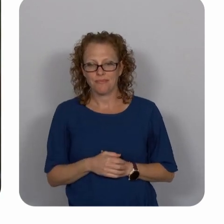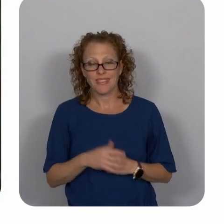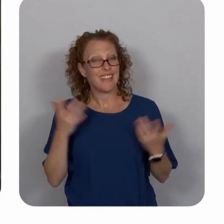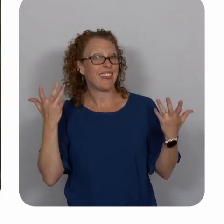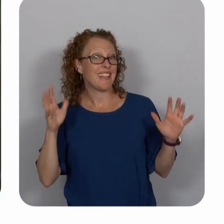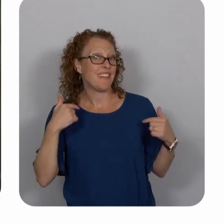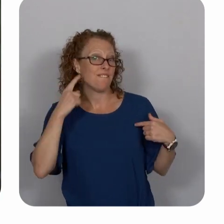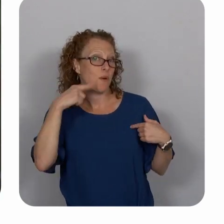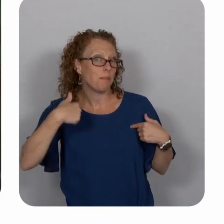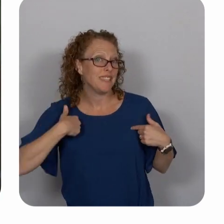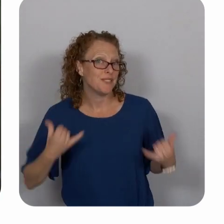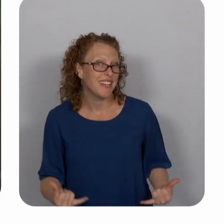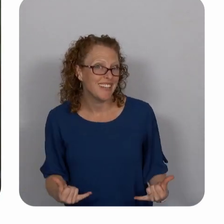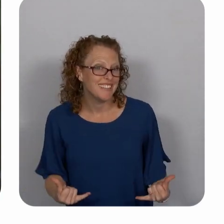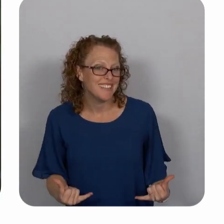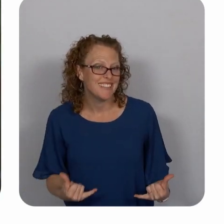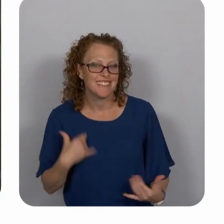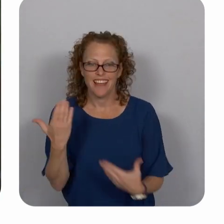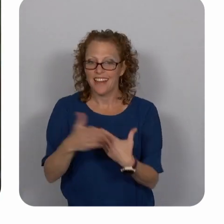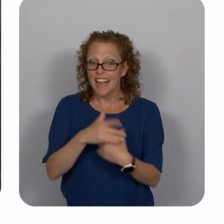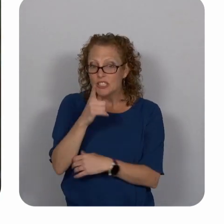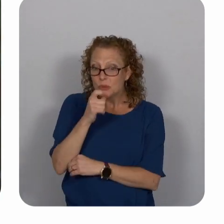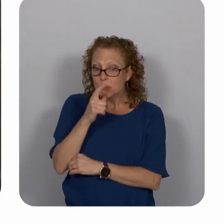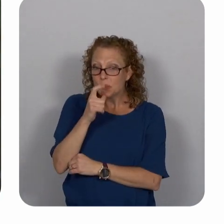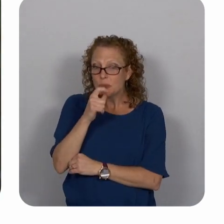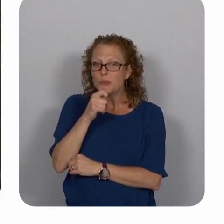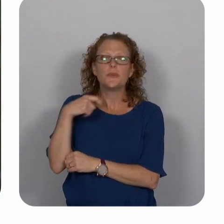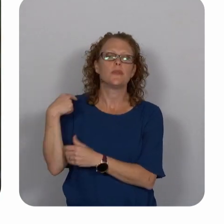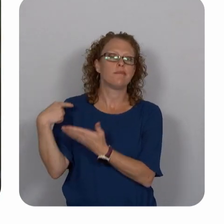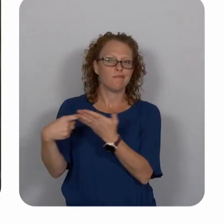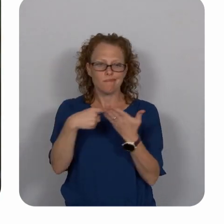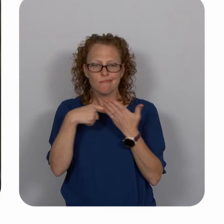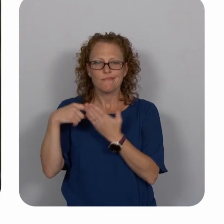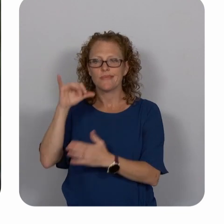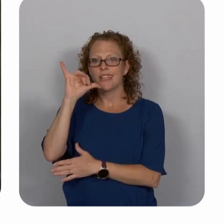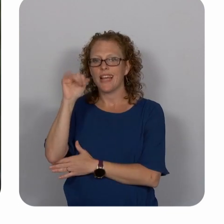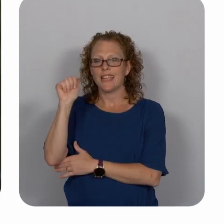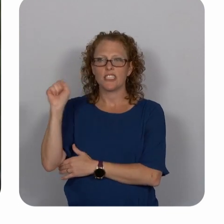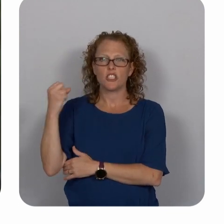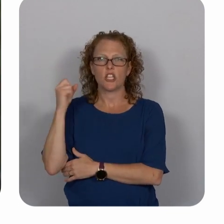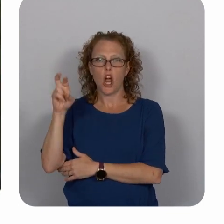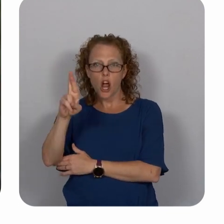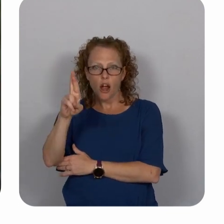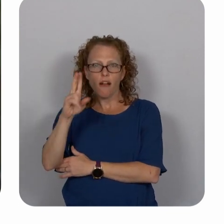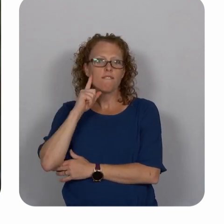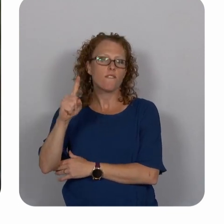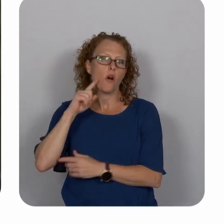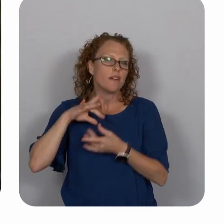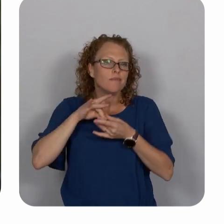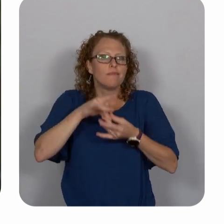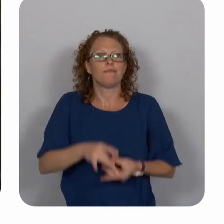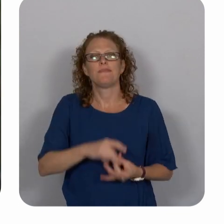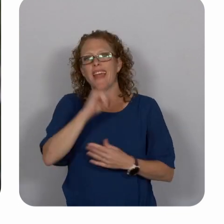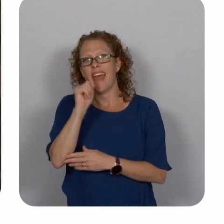And coming up next, we will be talking about the really cool work in AI characters. Let’s welcome Yashar to the stage.